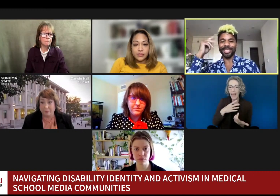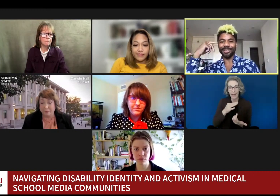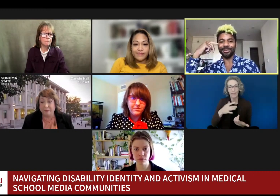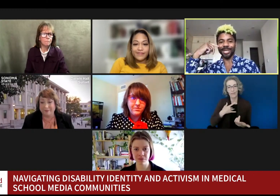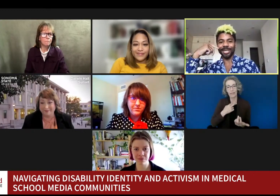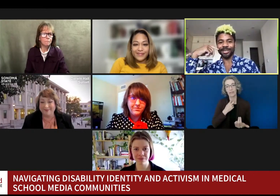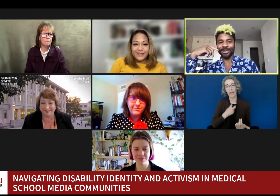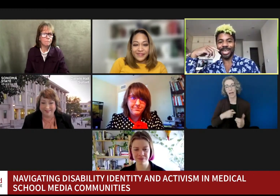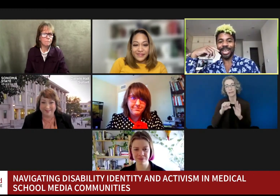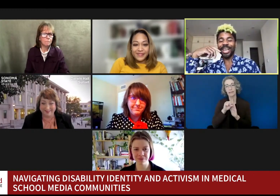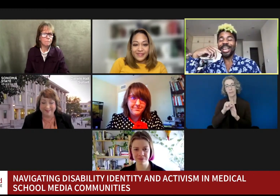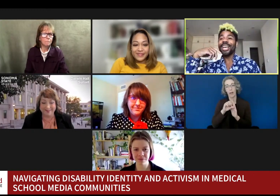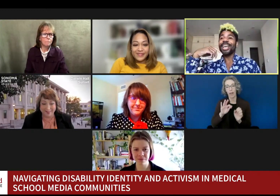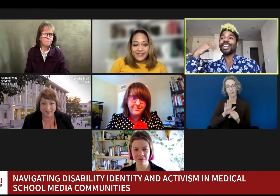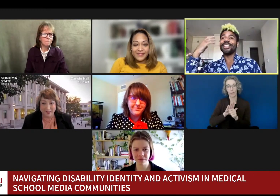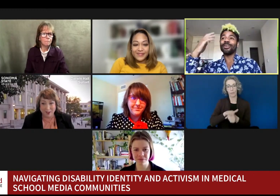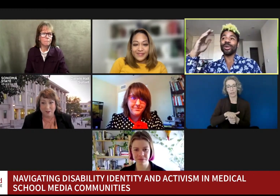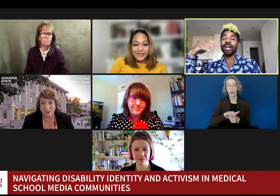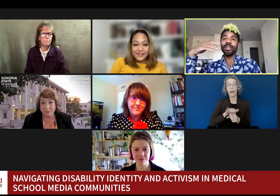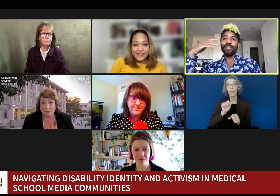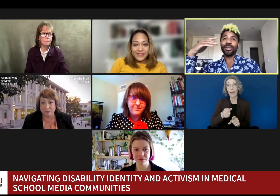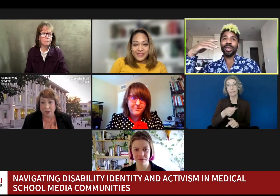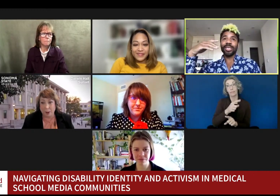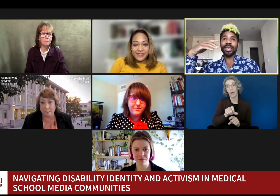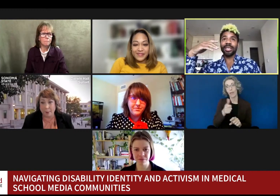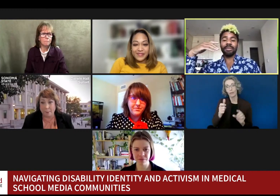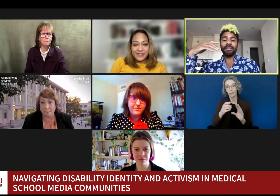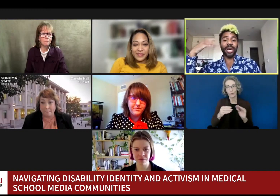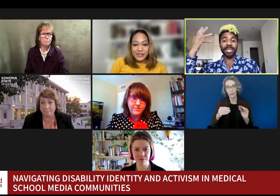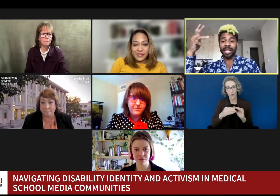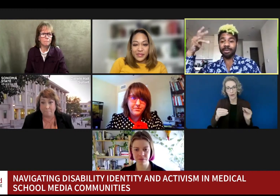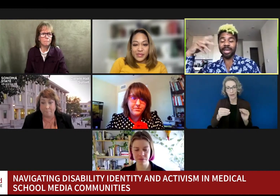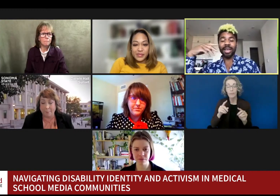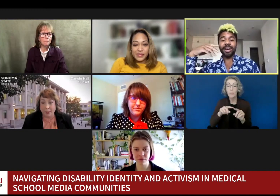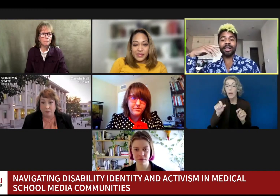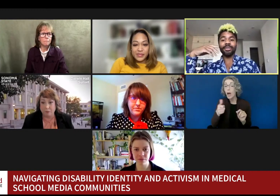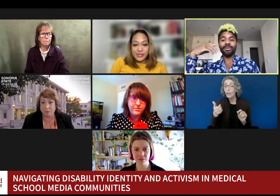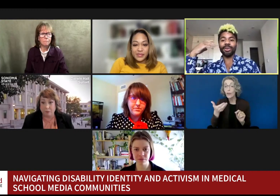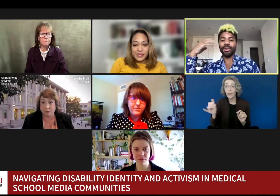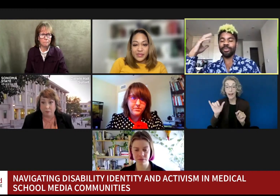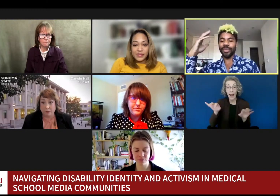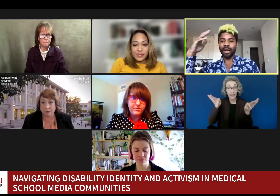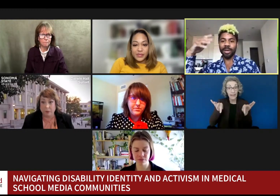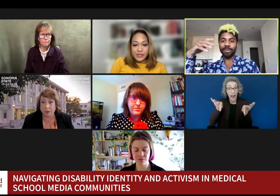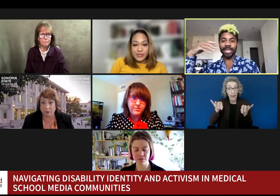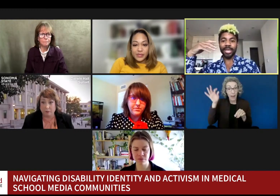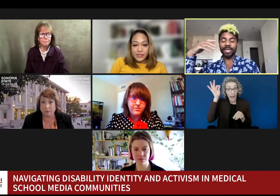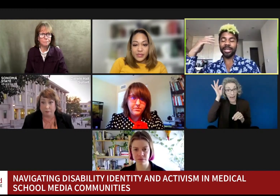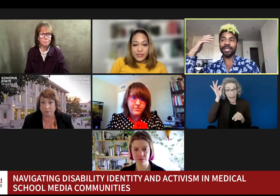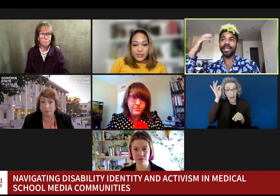that's like a whole nother story. There were other things that like my dyeing my hair or how I presented things.